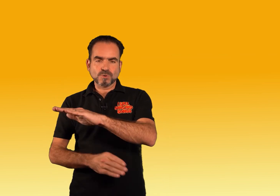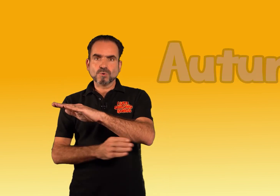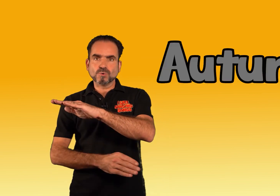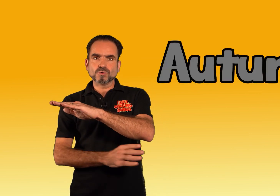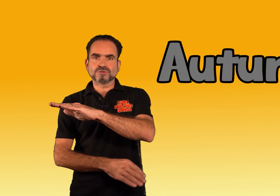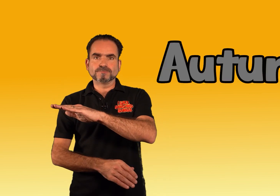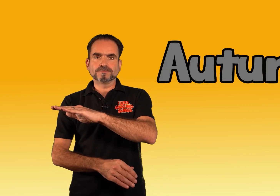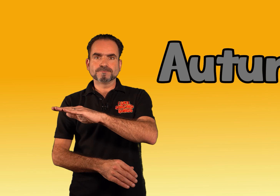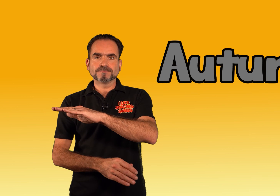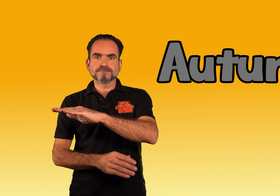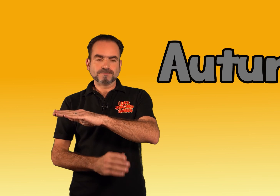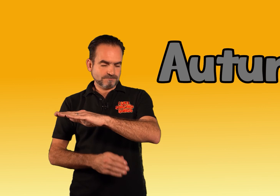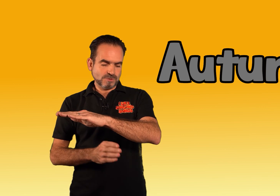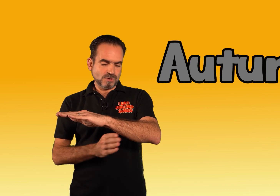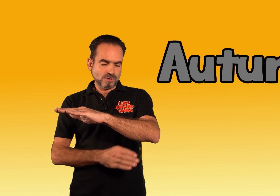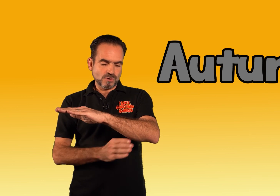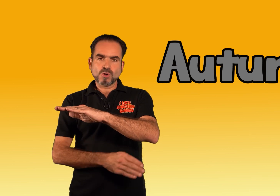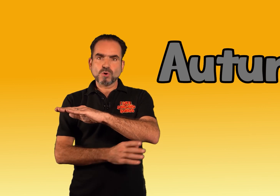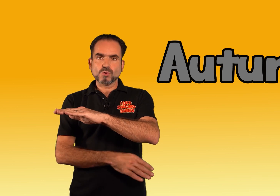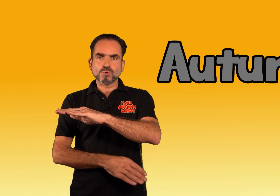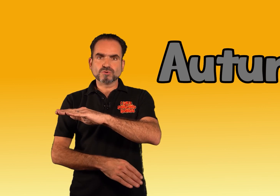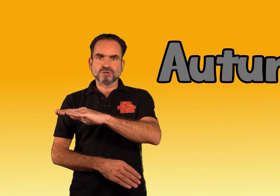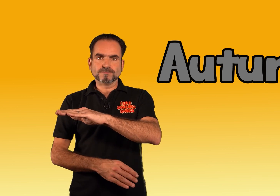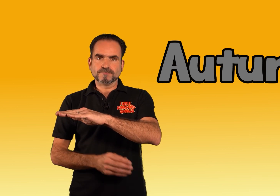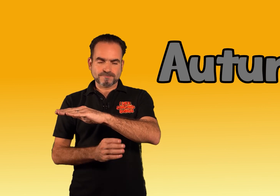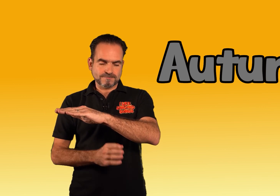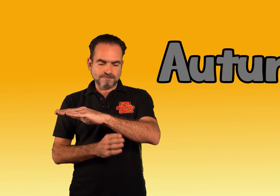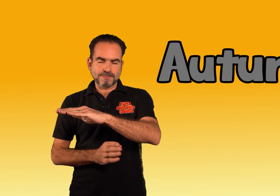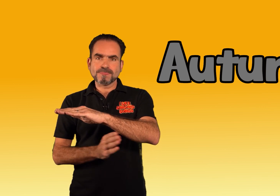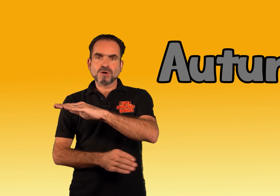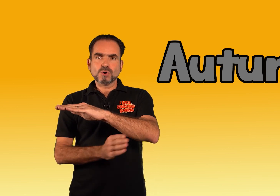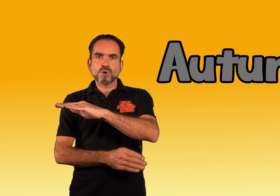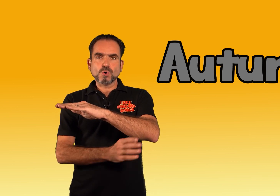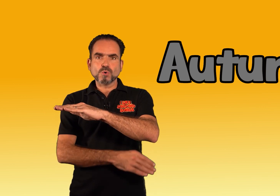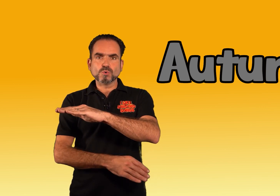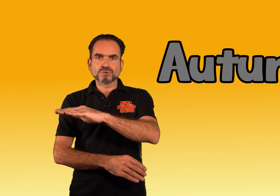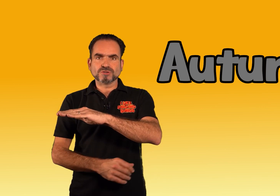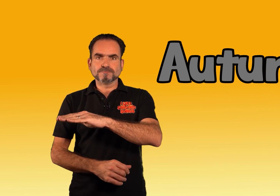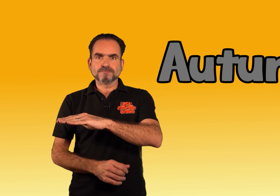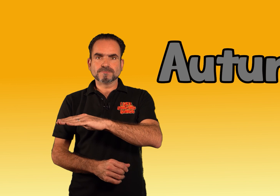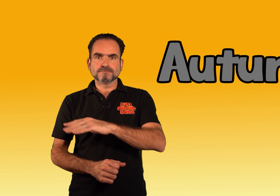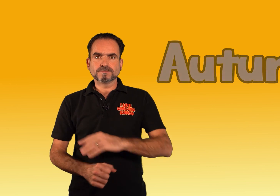Autumn